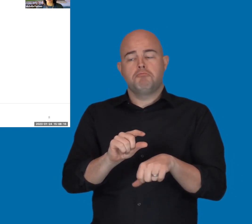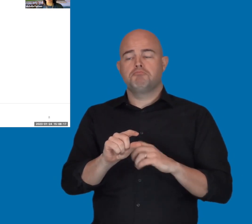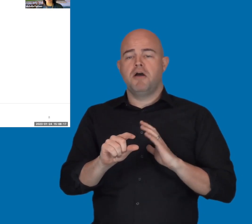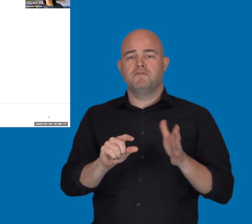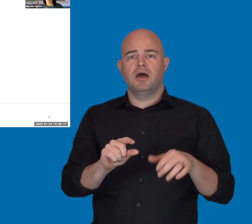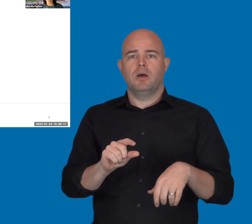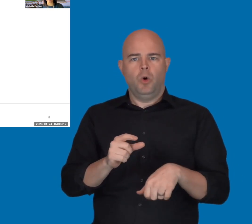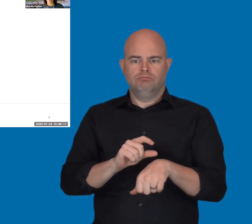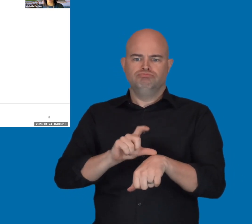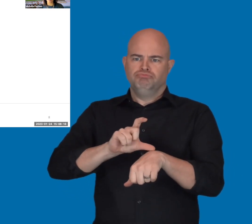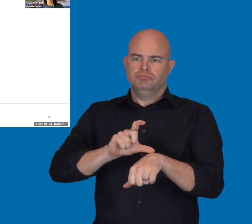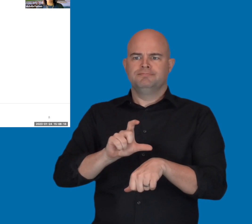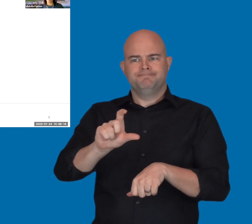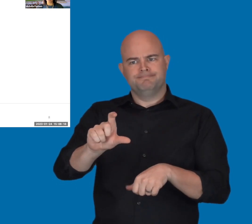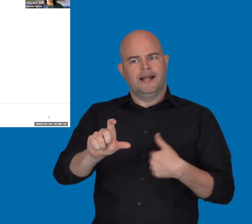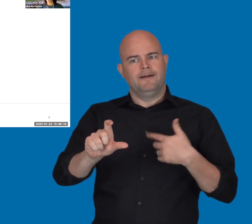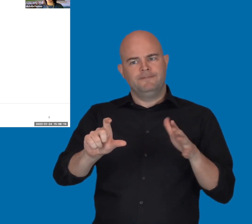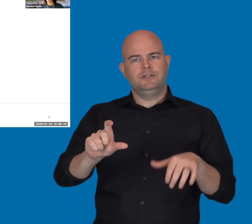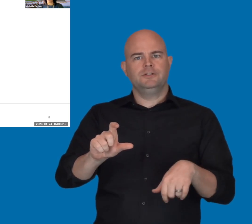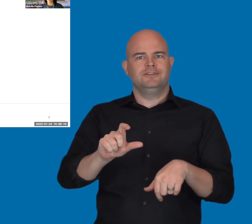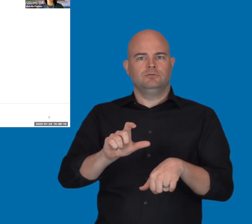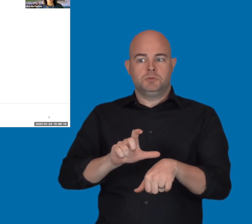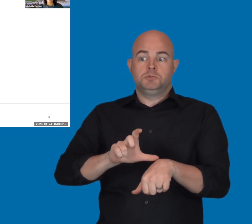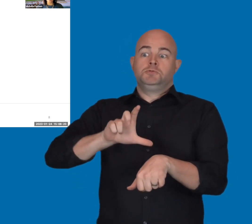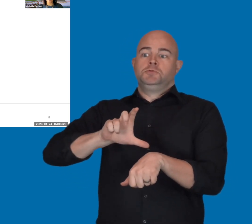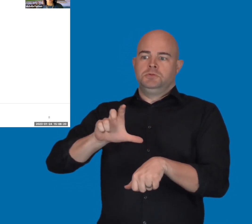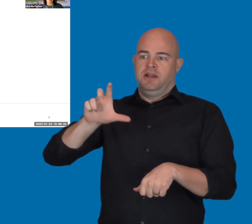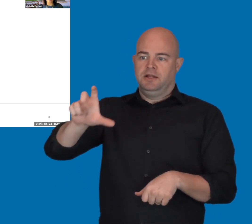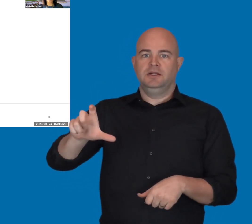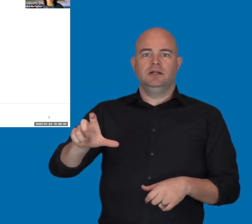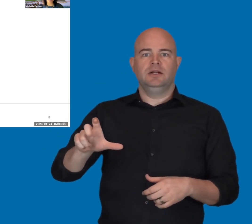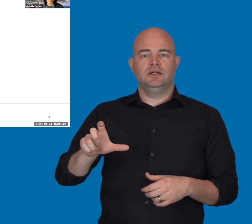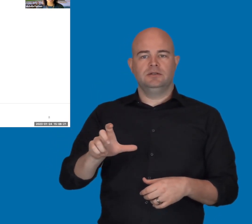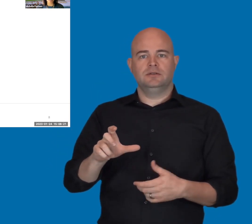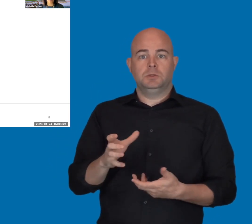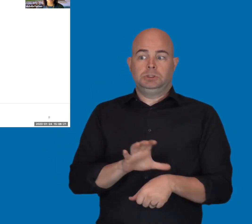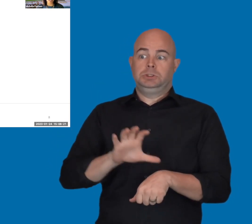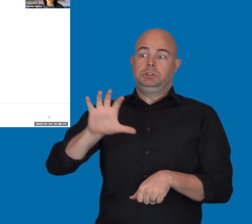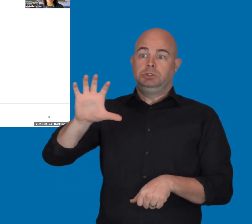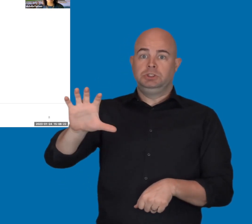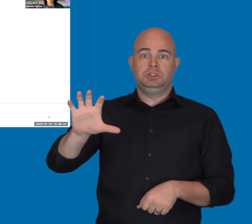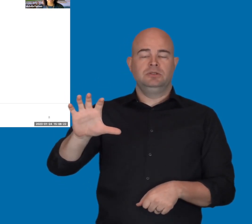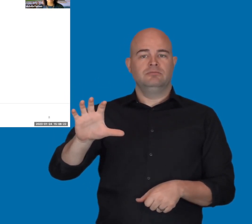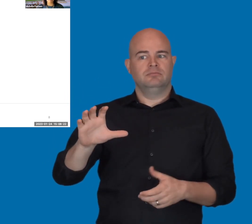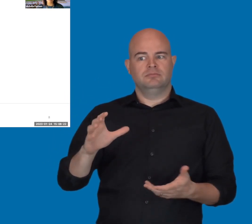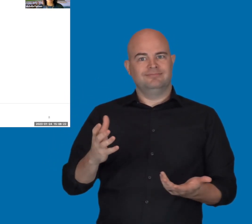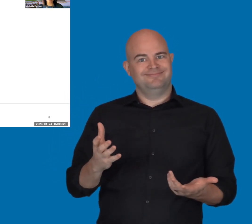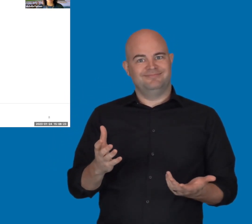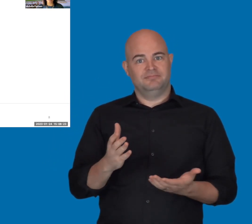There was a lot of monitoring that needed to be involved in the discussion boards, making sure people were participating